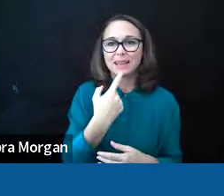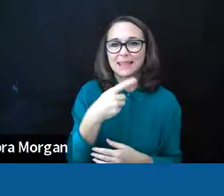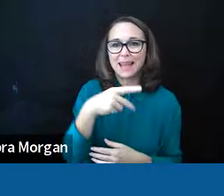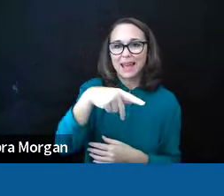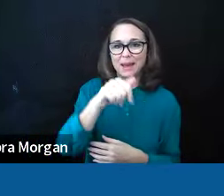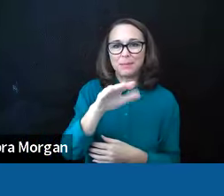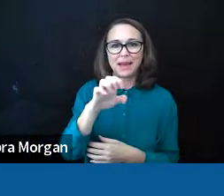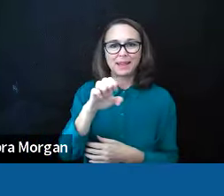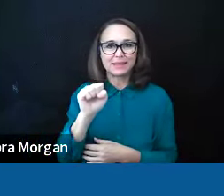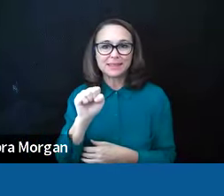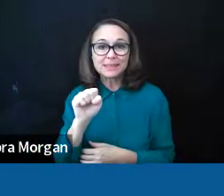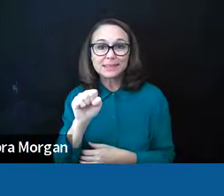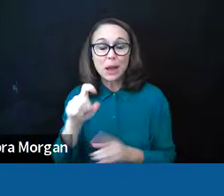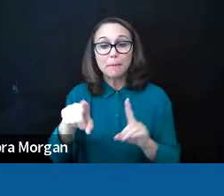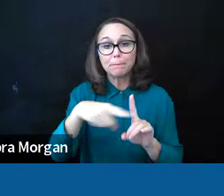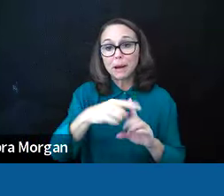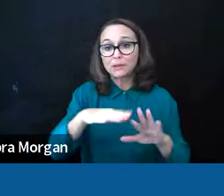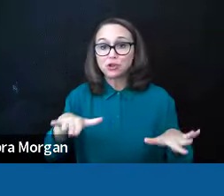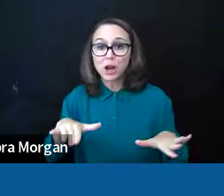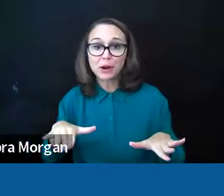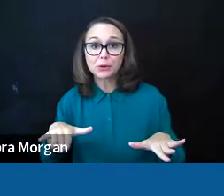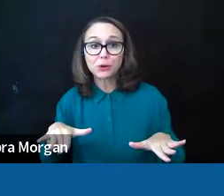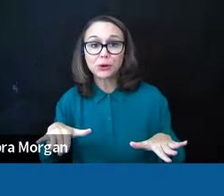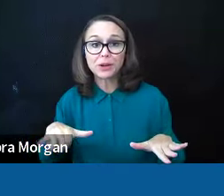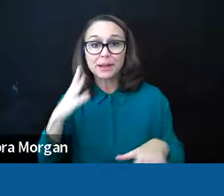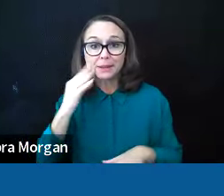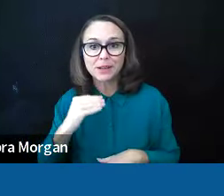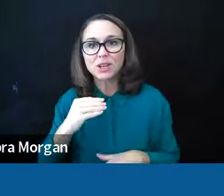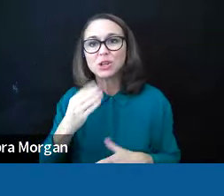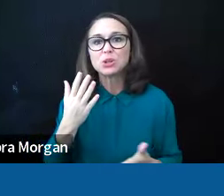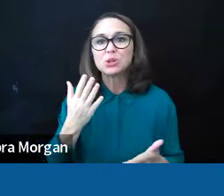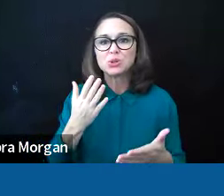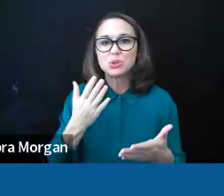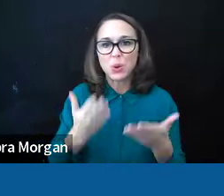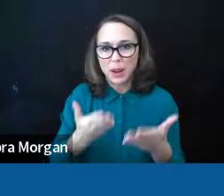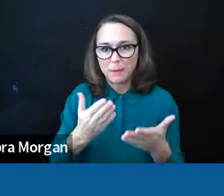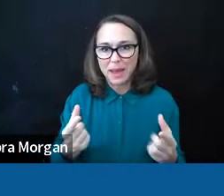experiences. So, I might interchange paces and PCEs. But I am referring to positive childhood